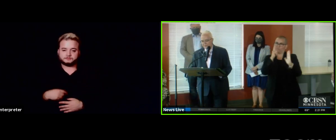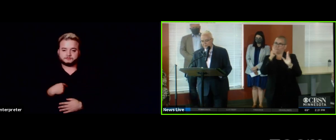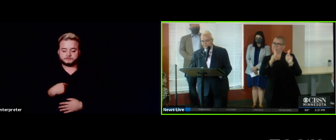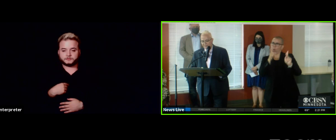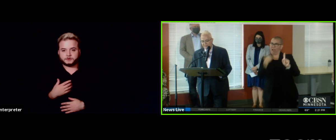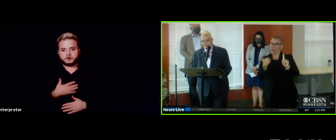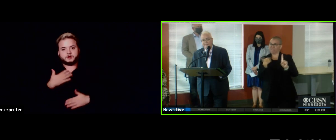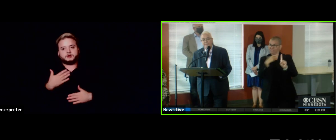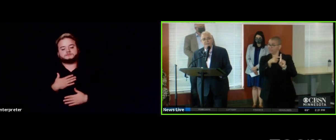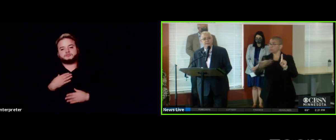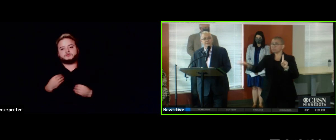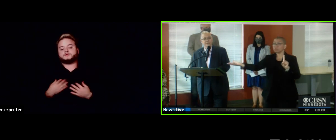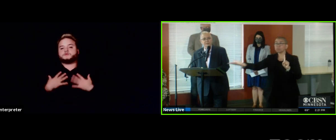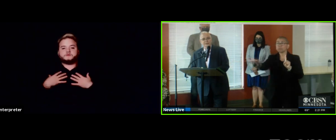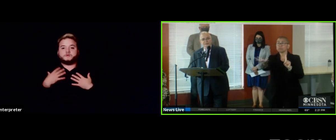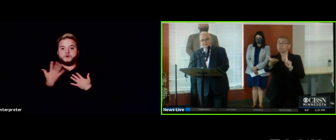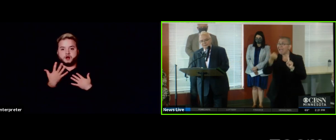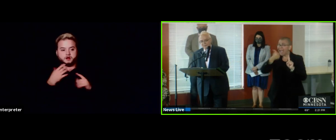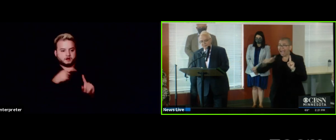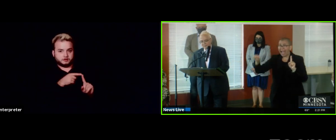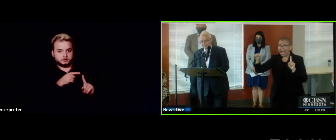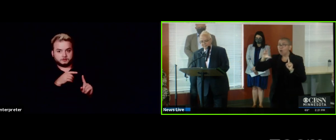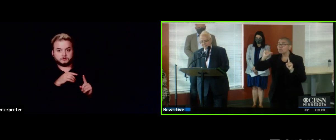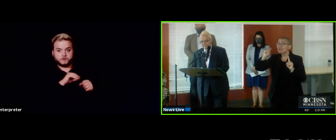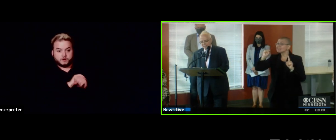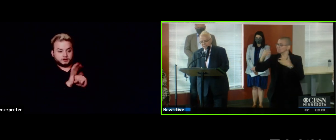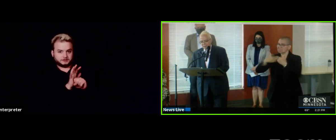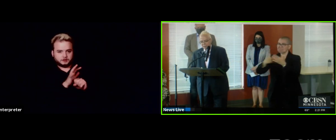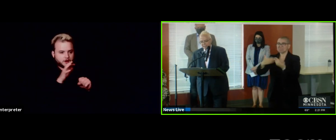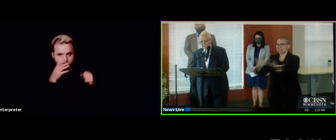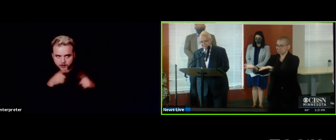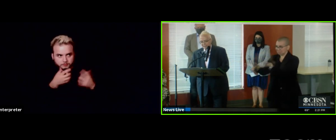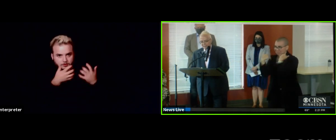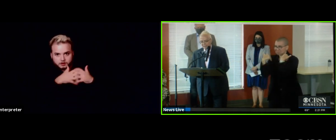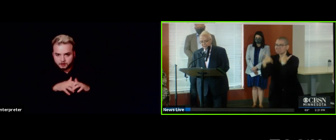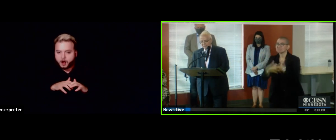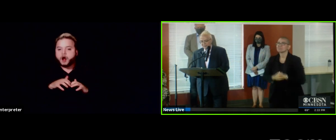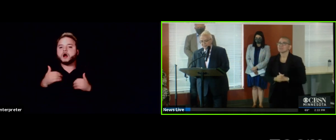around the state that will disperse the funds locally. We're acting with the emergency that